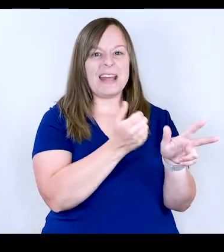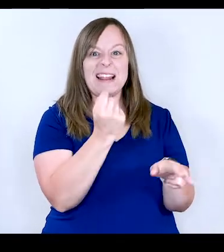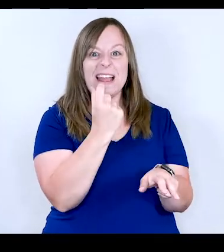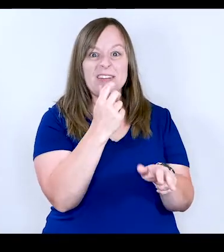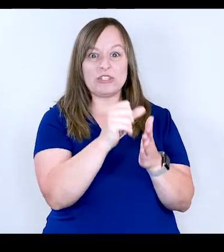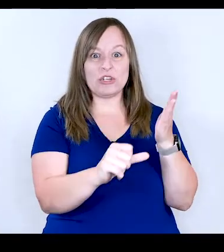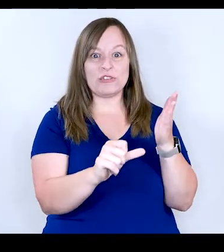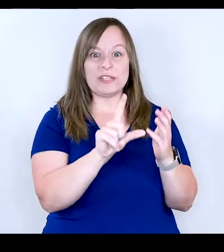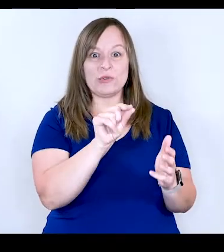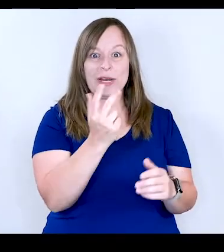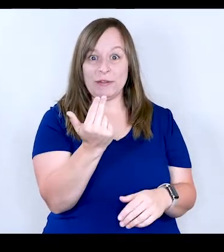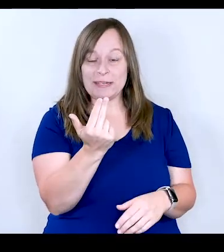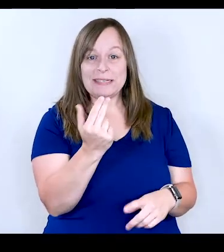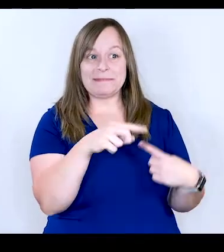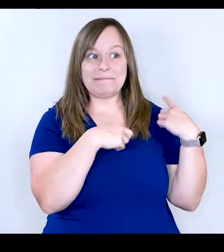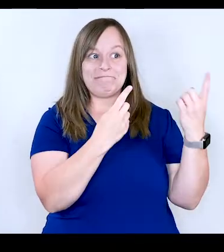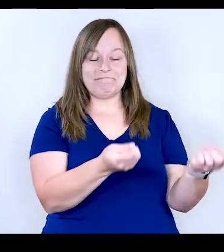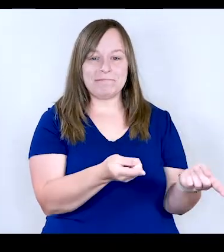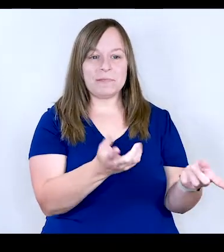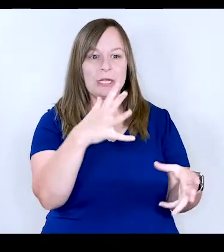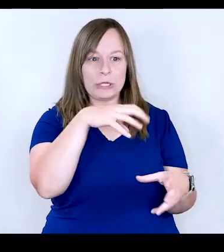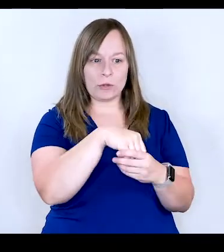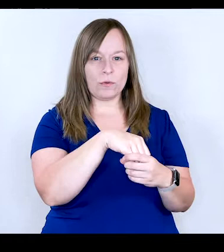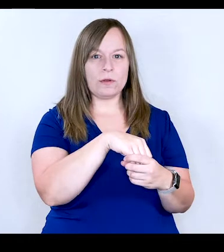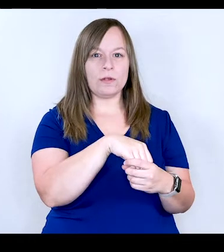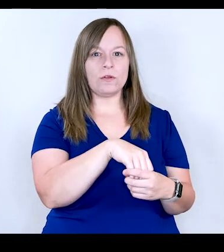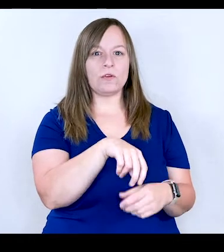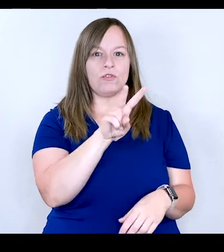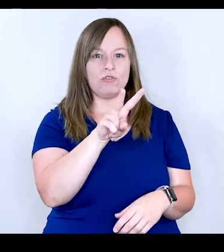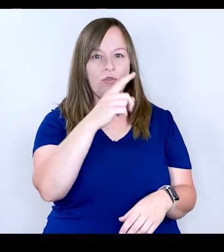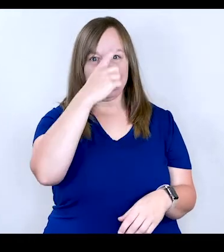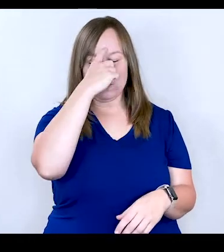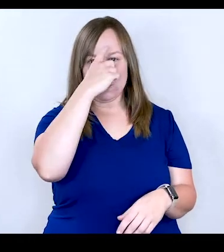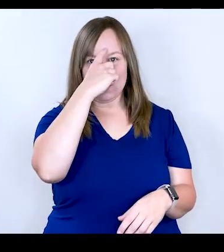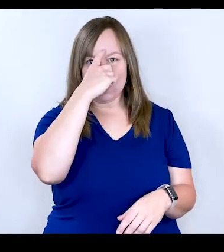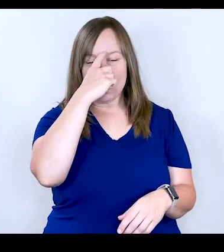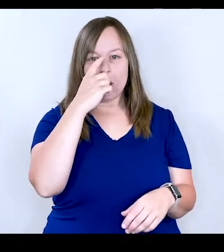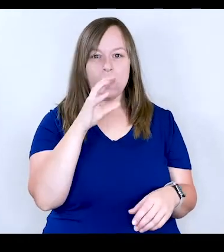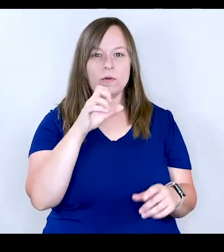since 2013, including two neurostimulator implants. One for pain